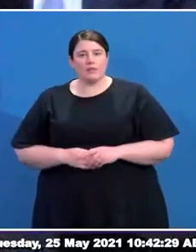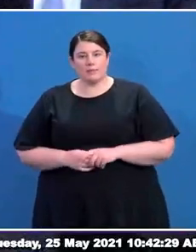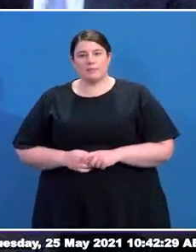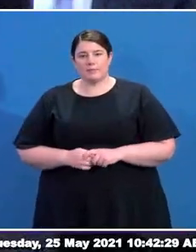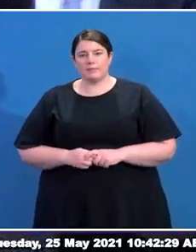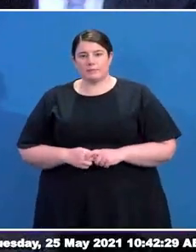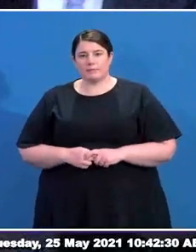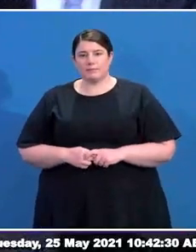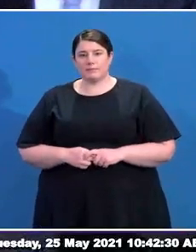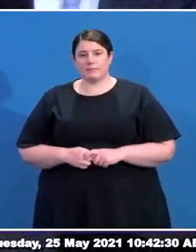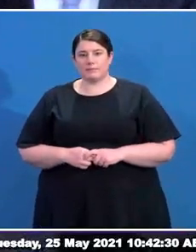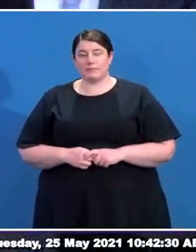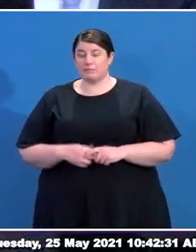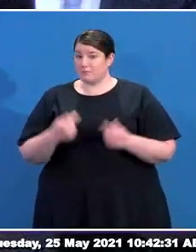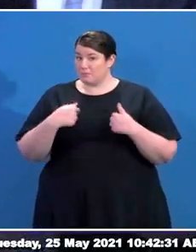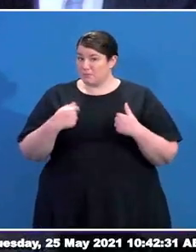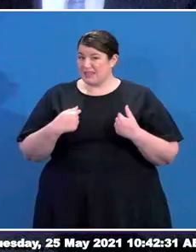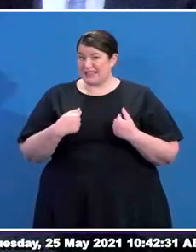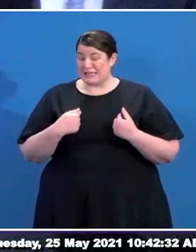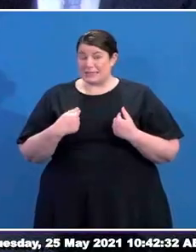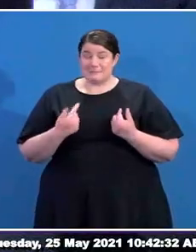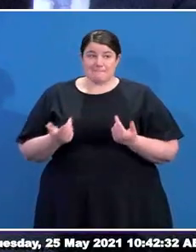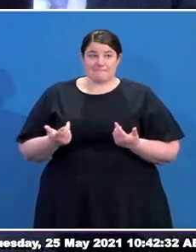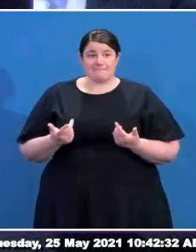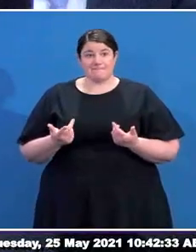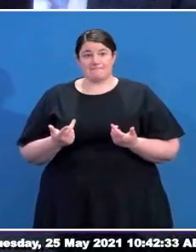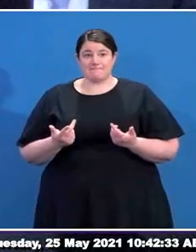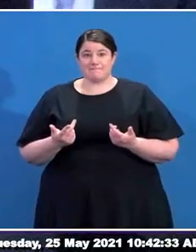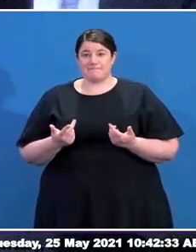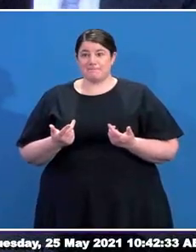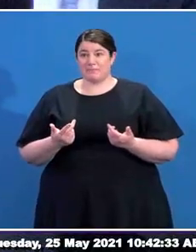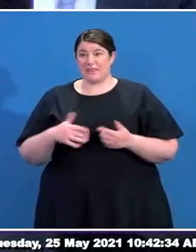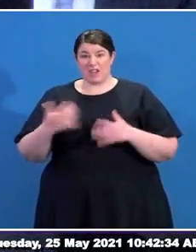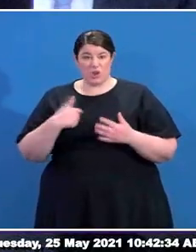I didn't have any indication from anyone I spoke to